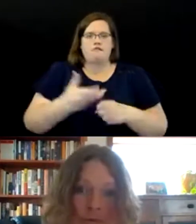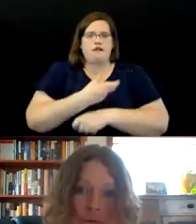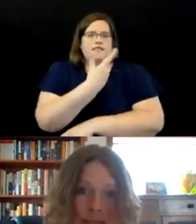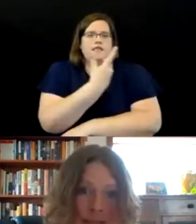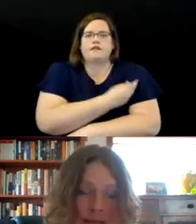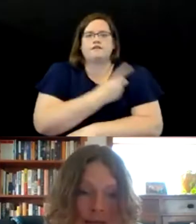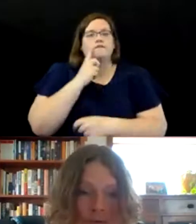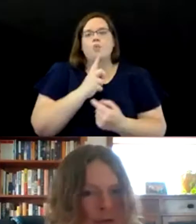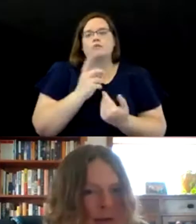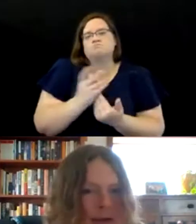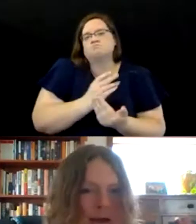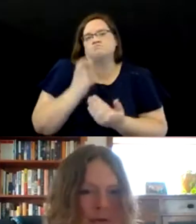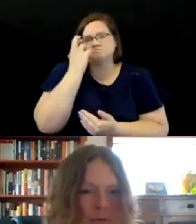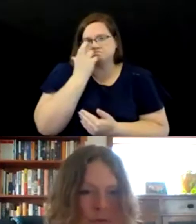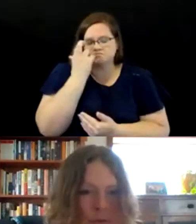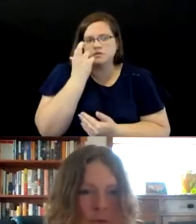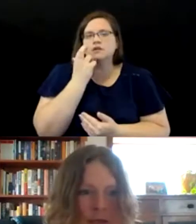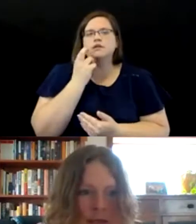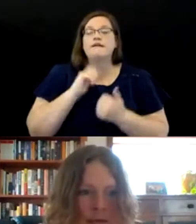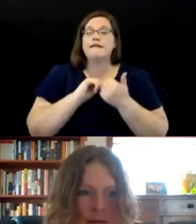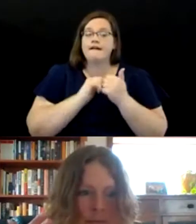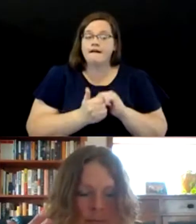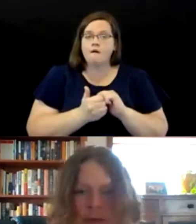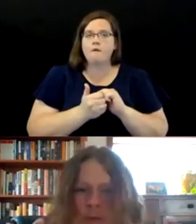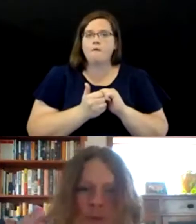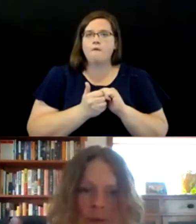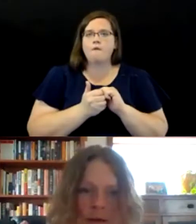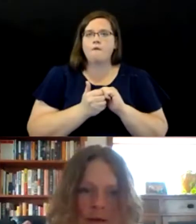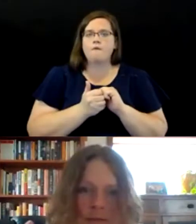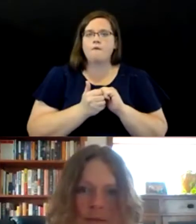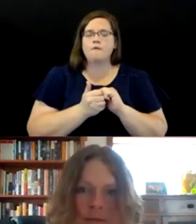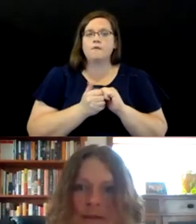reason and figuring out how to break through the barriers so they